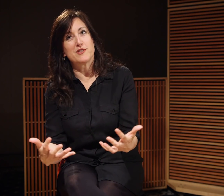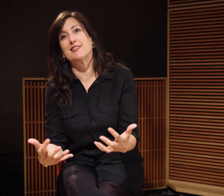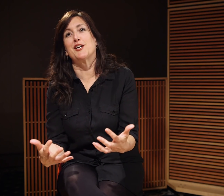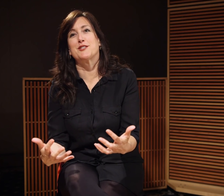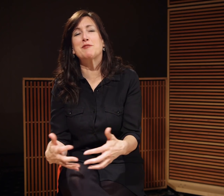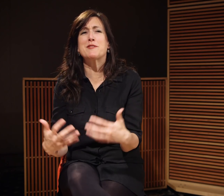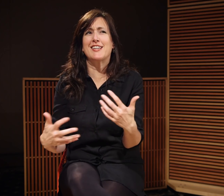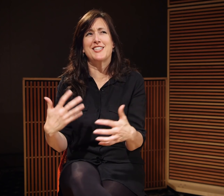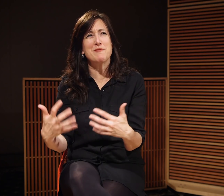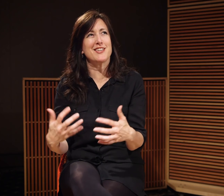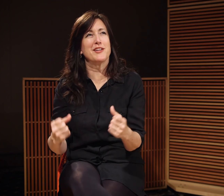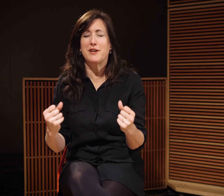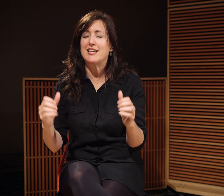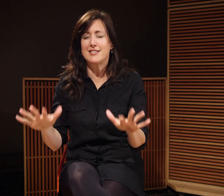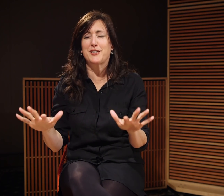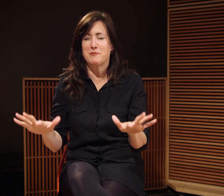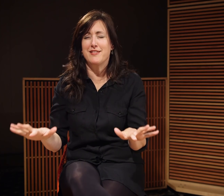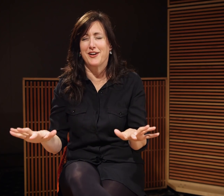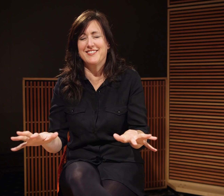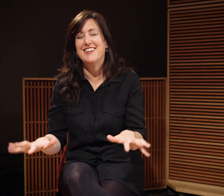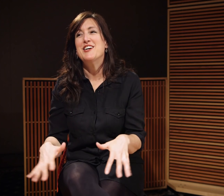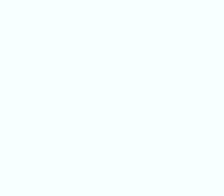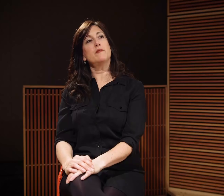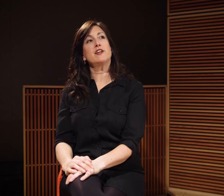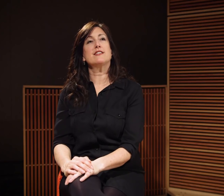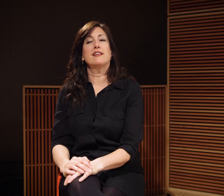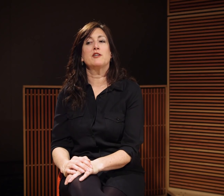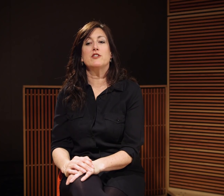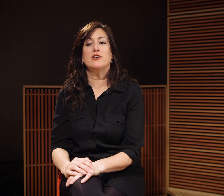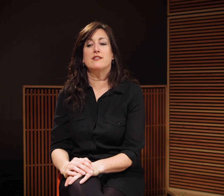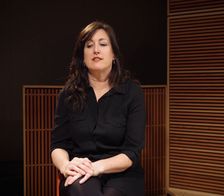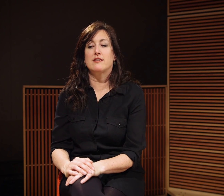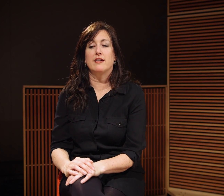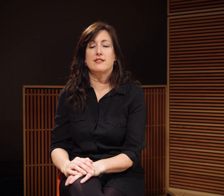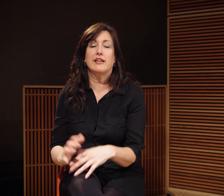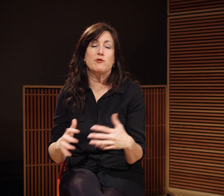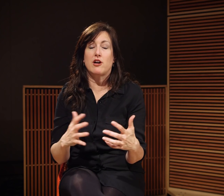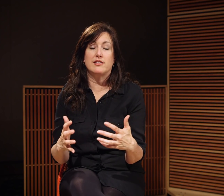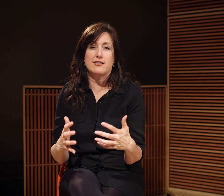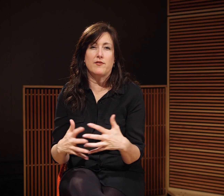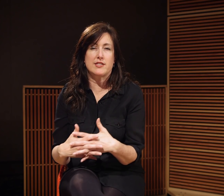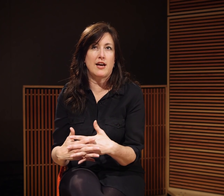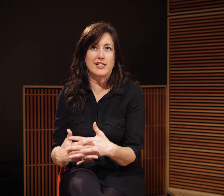Sometimes I had to tell myself, "Wait, he's not gonna be there." American Sign Language is a language all in itself; it's not English.